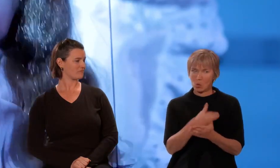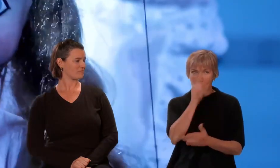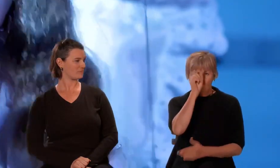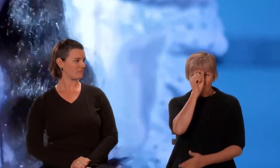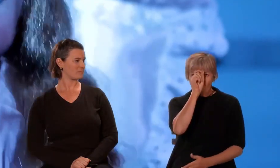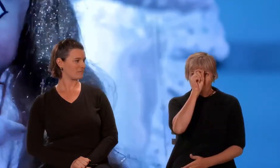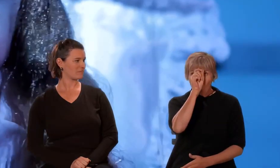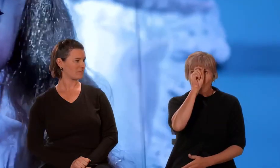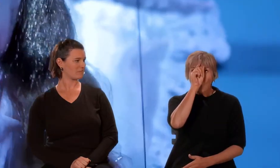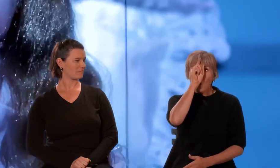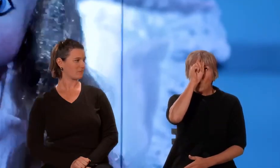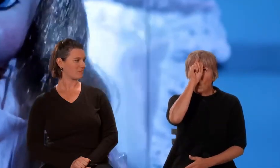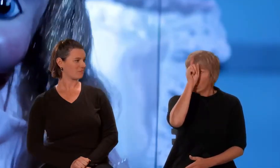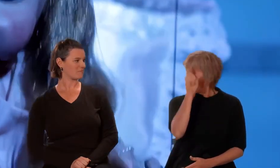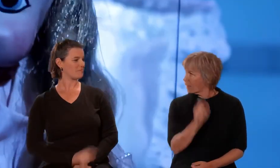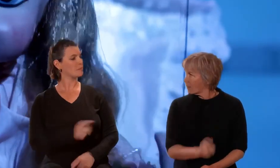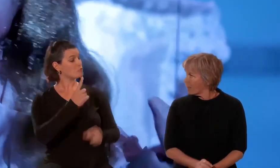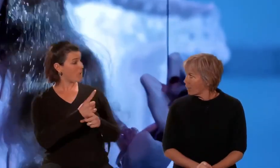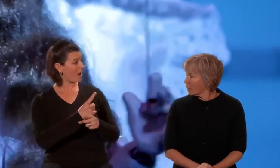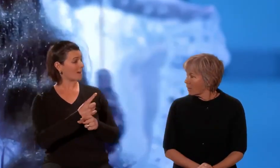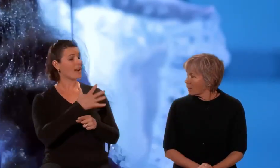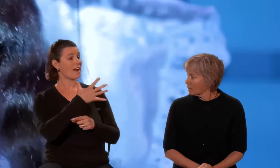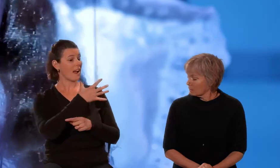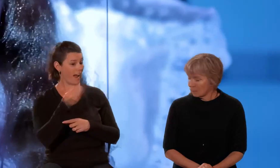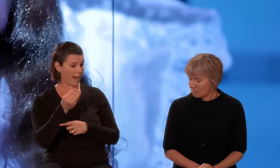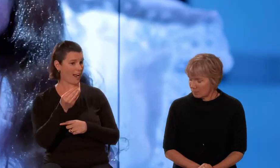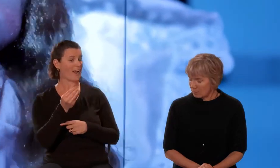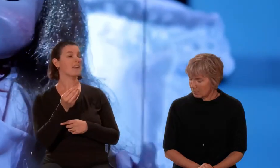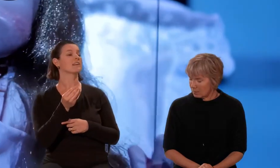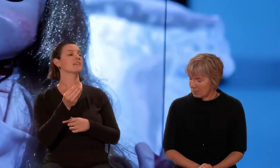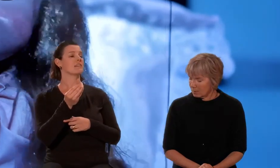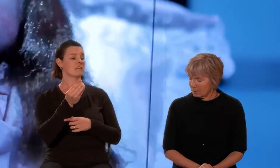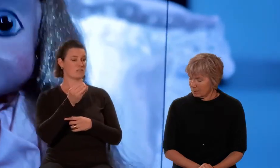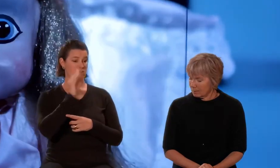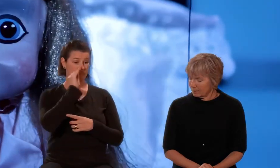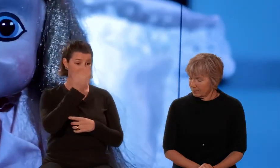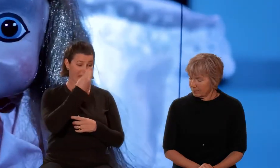[Lenore] That's right. And when the Royal Gardener cuts the flowers,